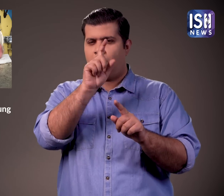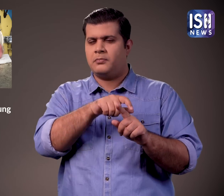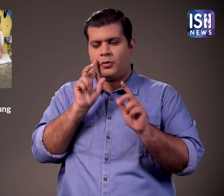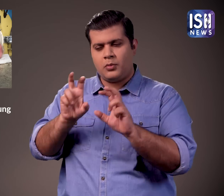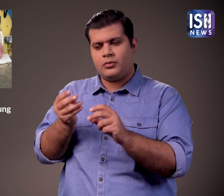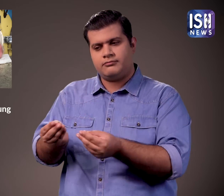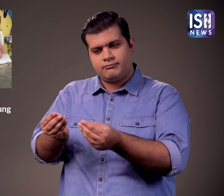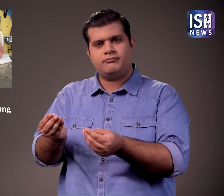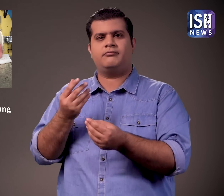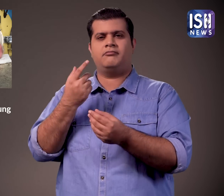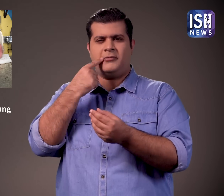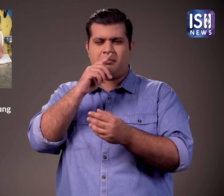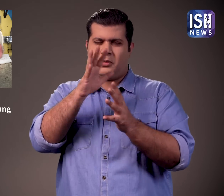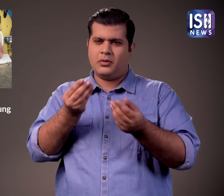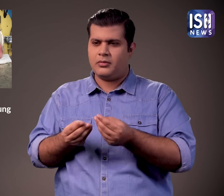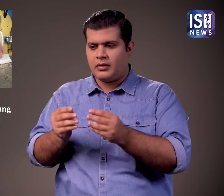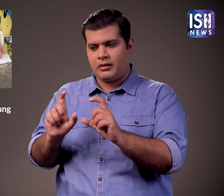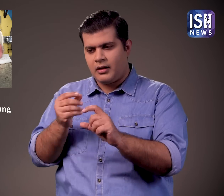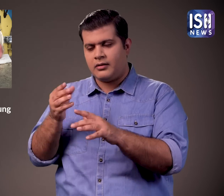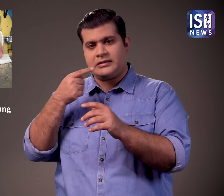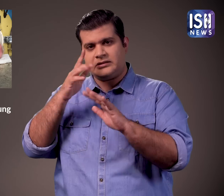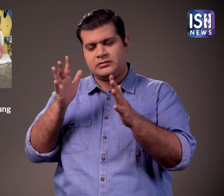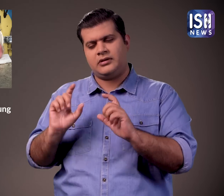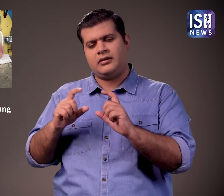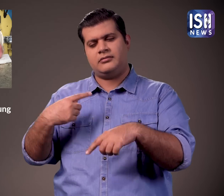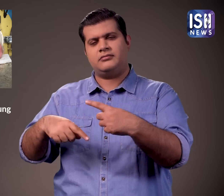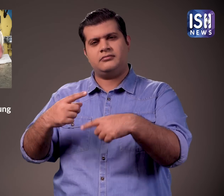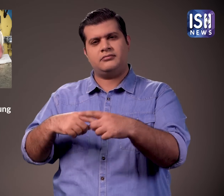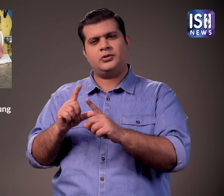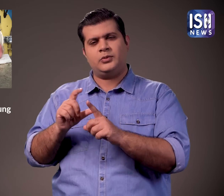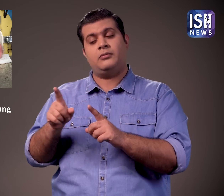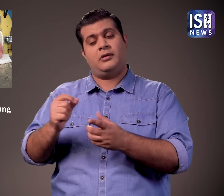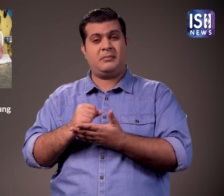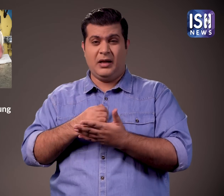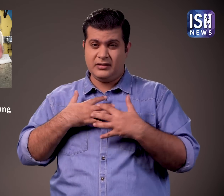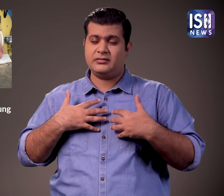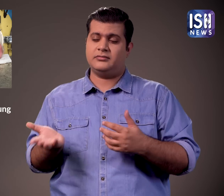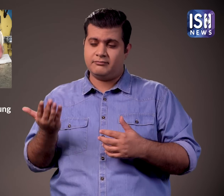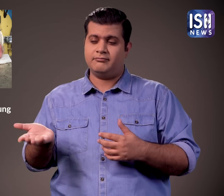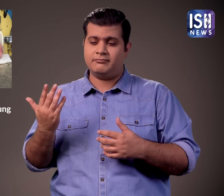He was taken care properly and was always encouraged to breath on his own.